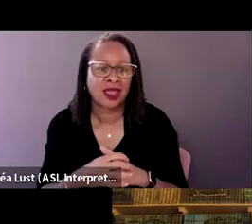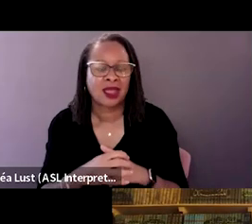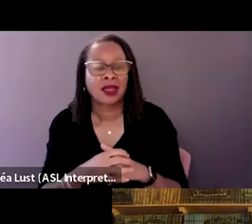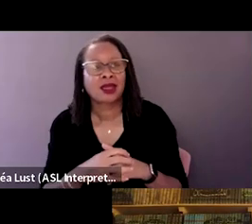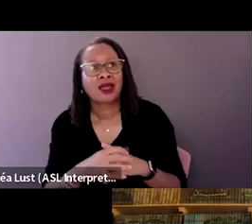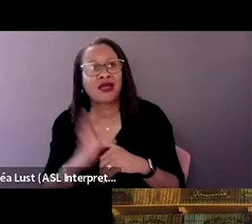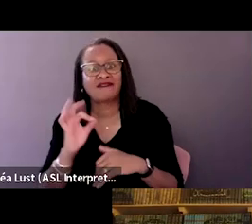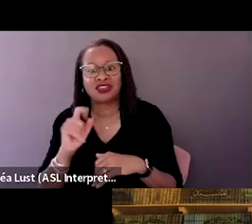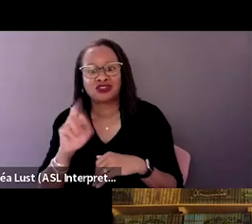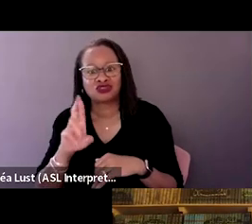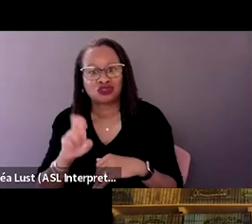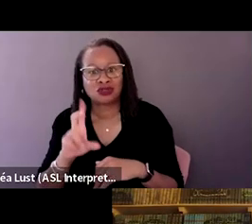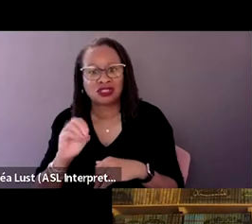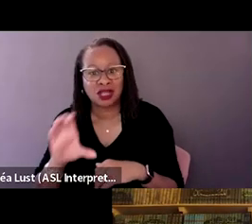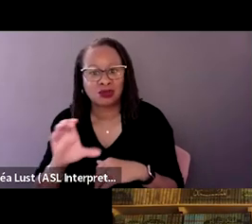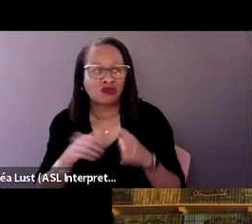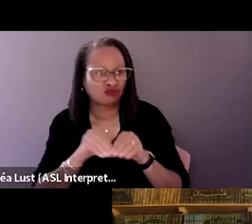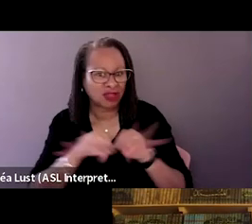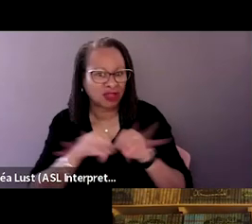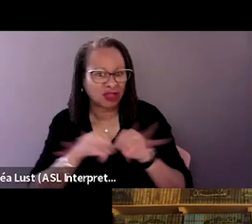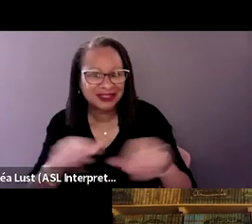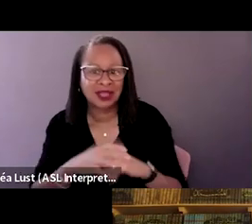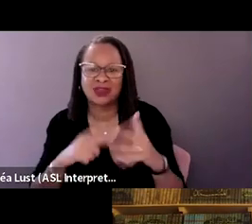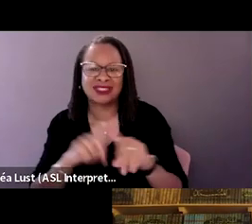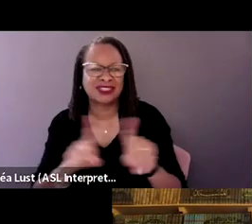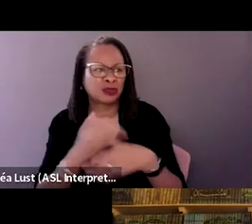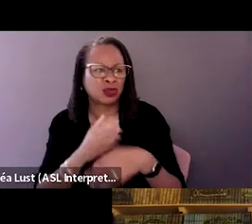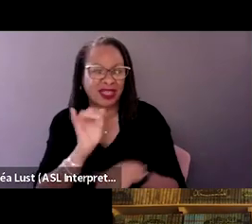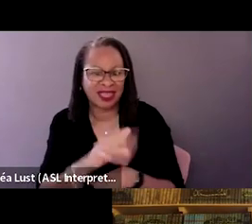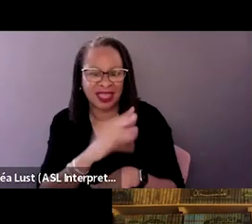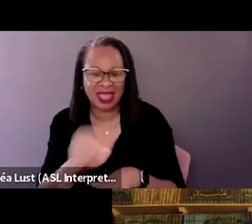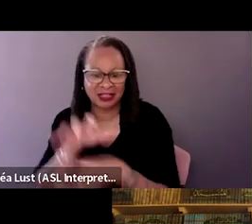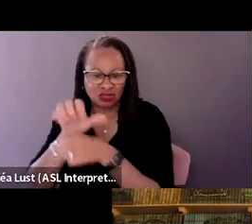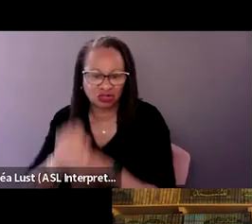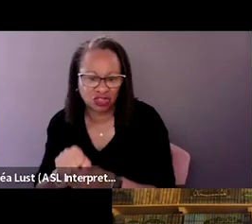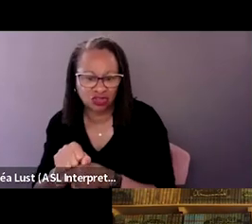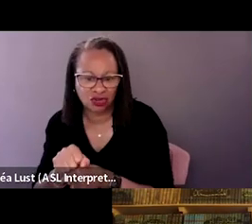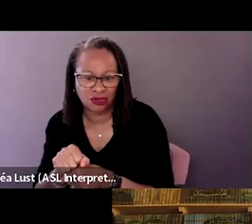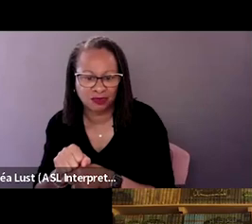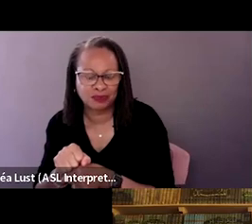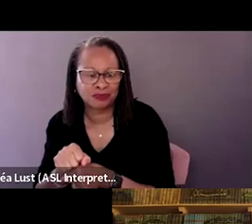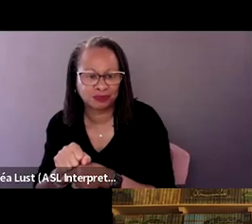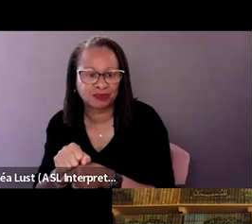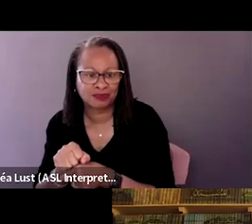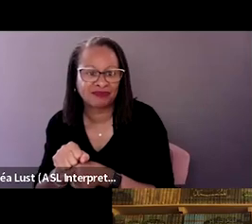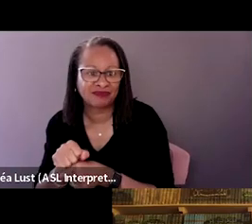with a festival release and what's the difference between that and the traditional TV documentary?